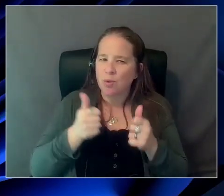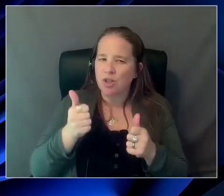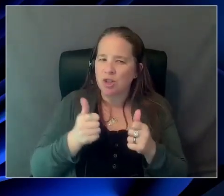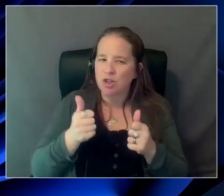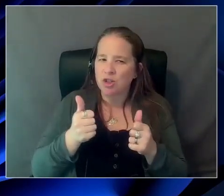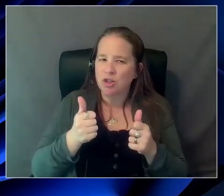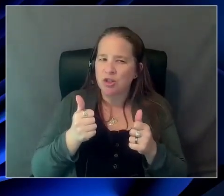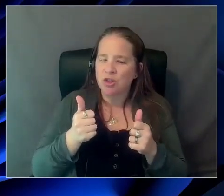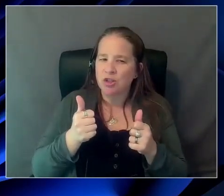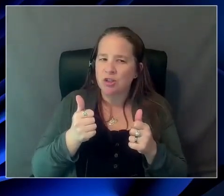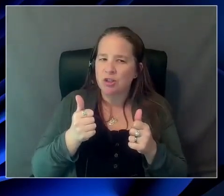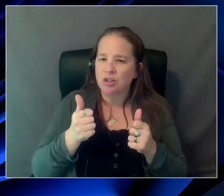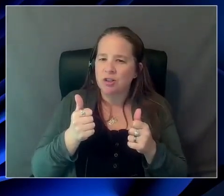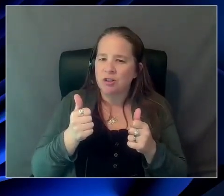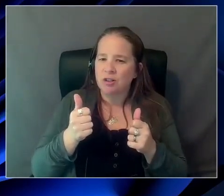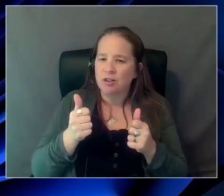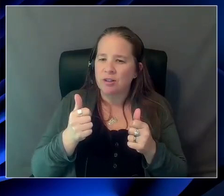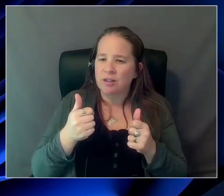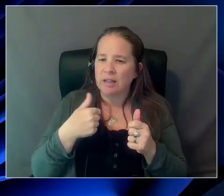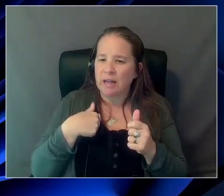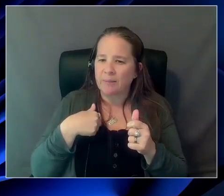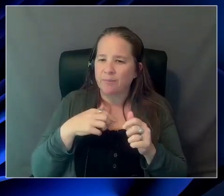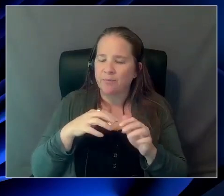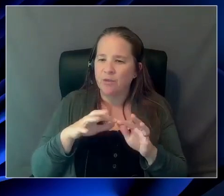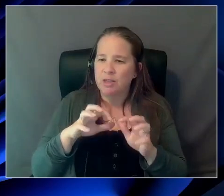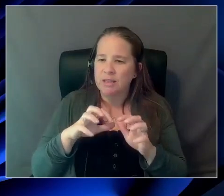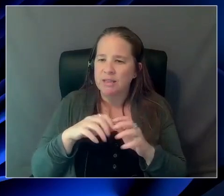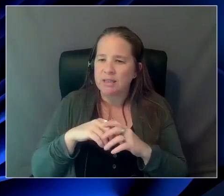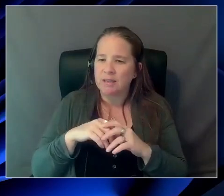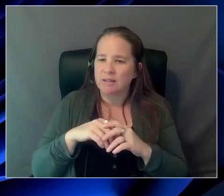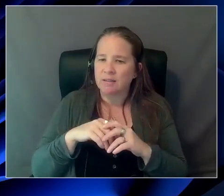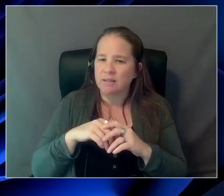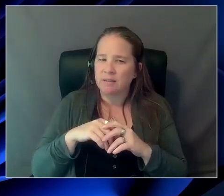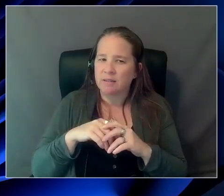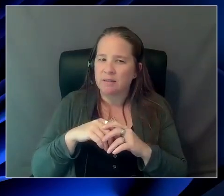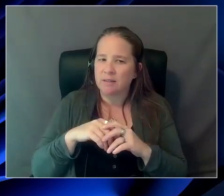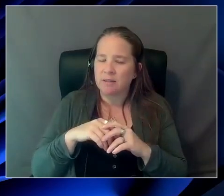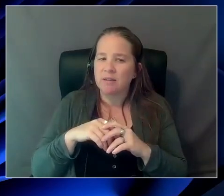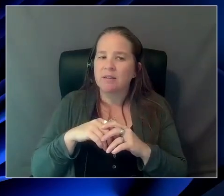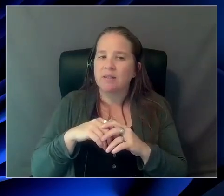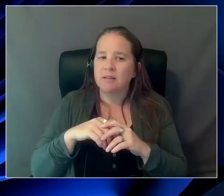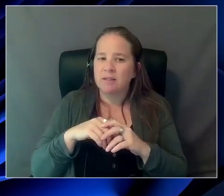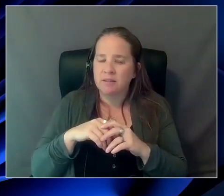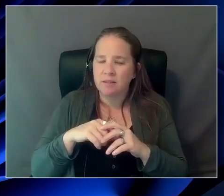But Yep yeah, OK. Yeah I'm having a slight keyboard problem here.